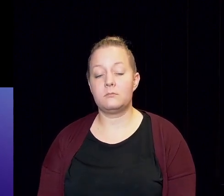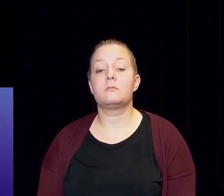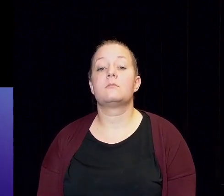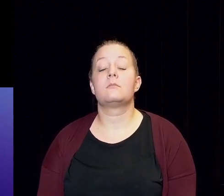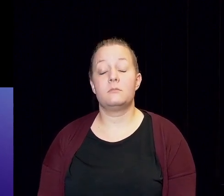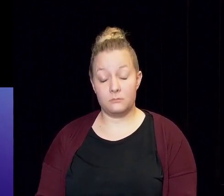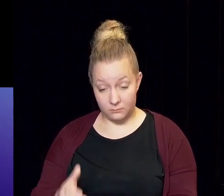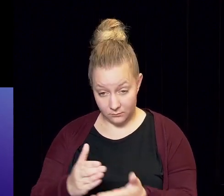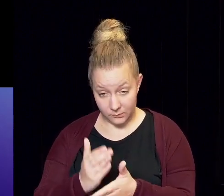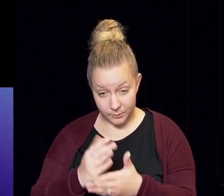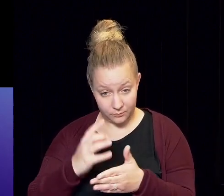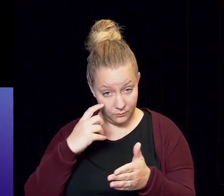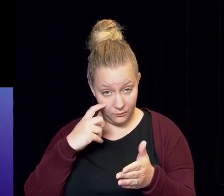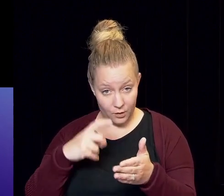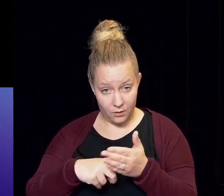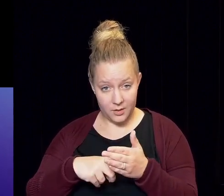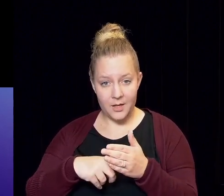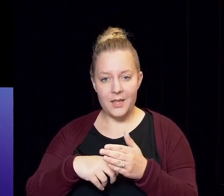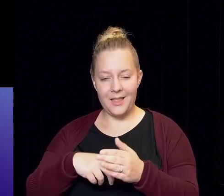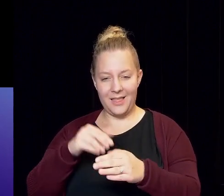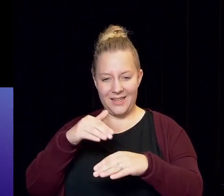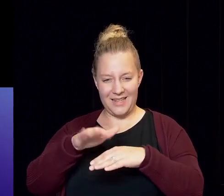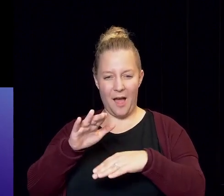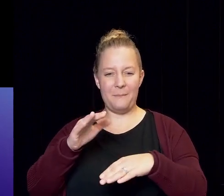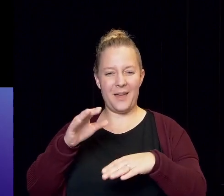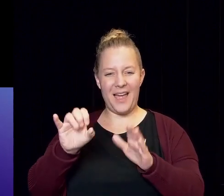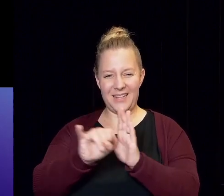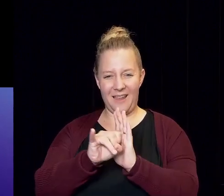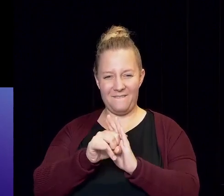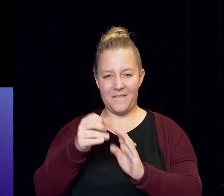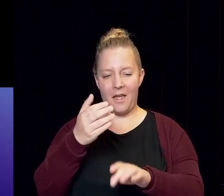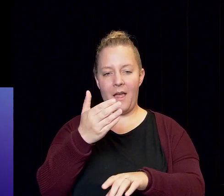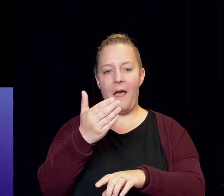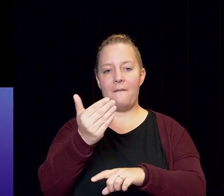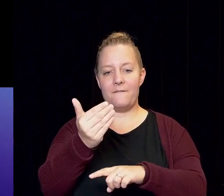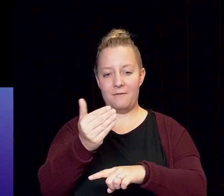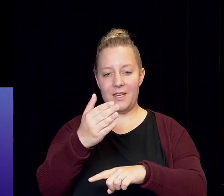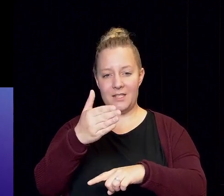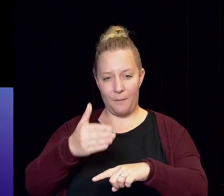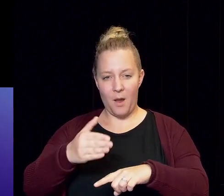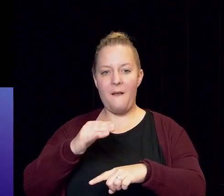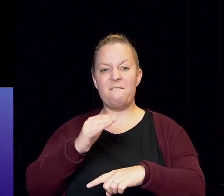All right, so notice up in the top I identified 15 as the part because it says 15 "is". And then